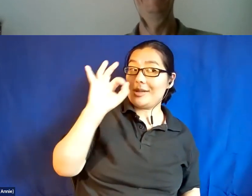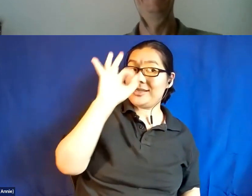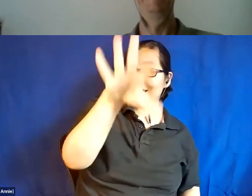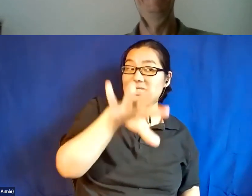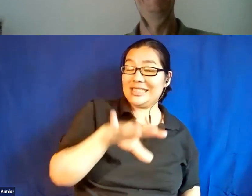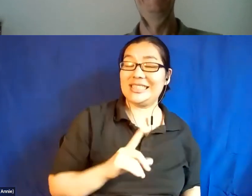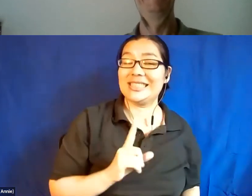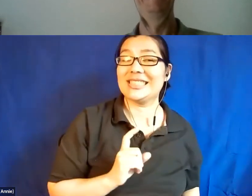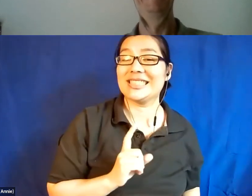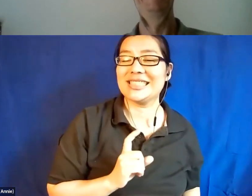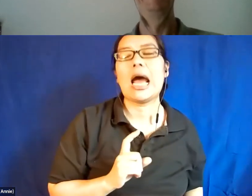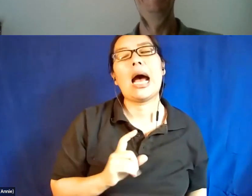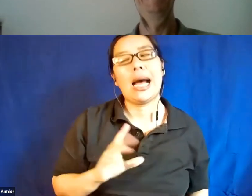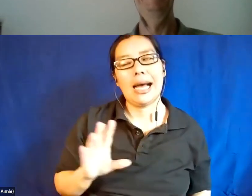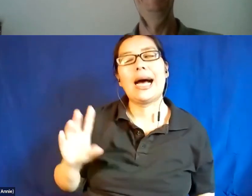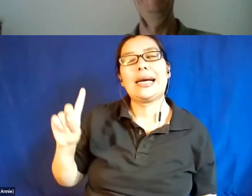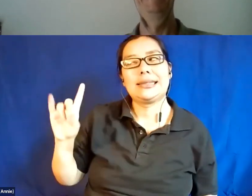slightly autobiographical. >>>: